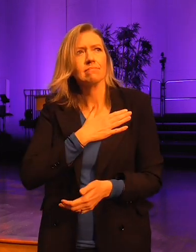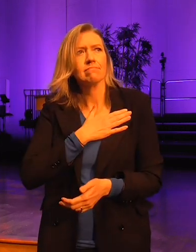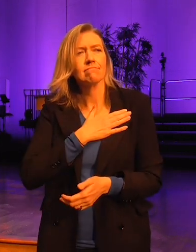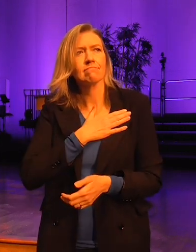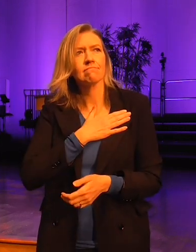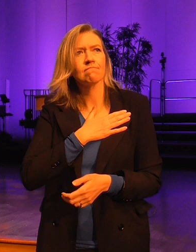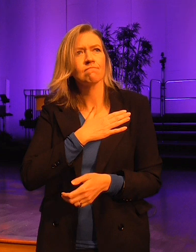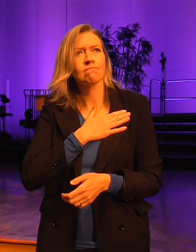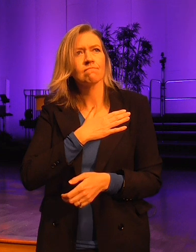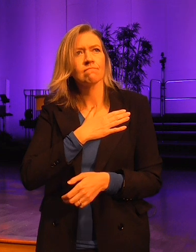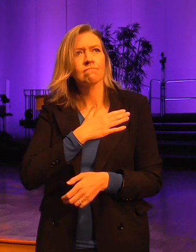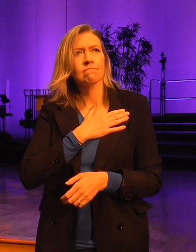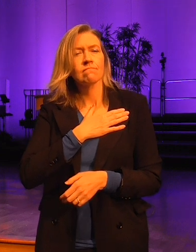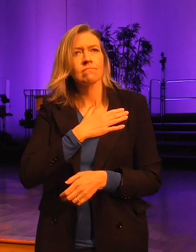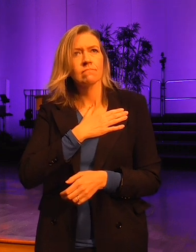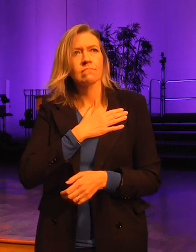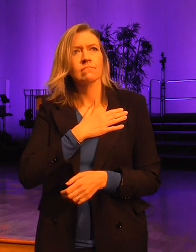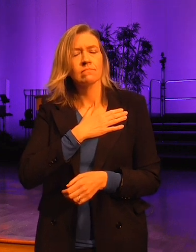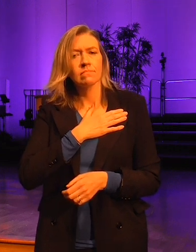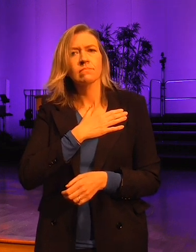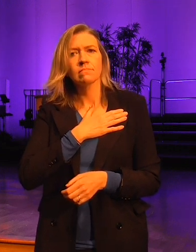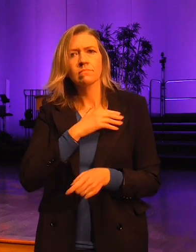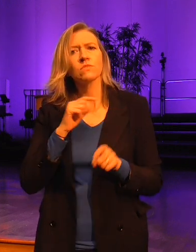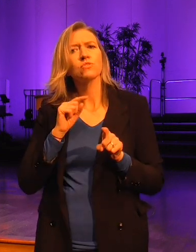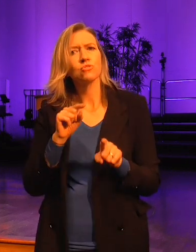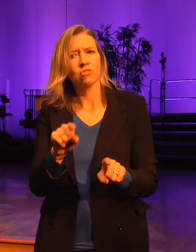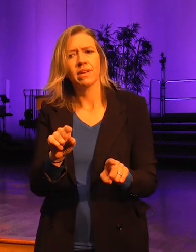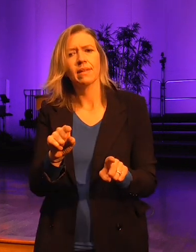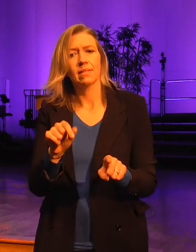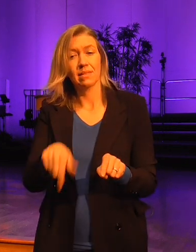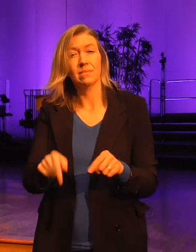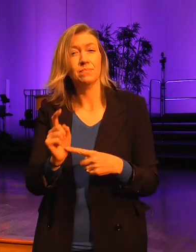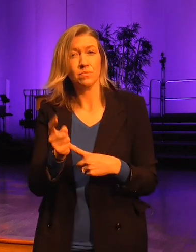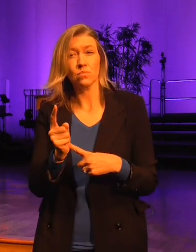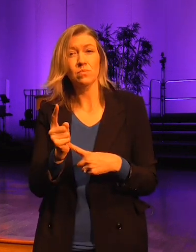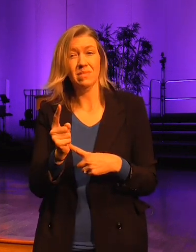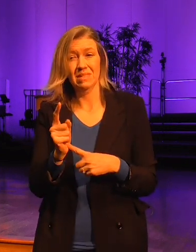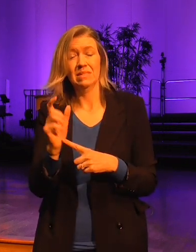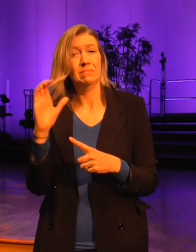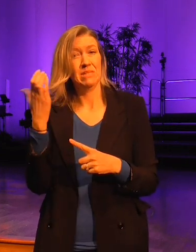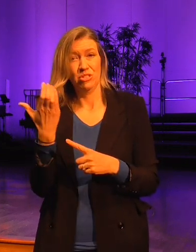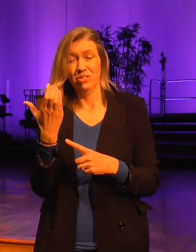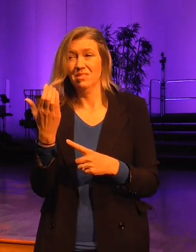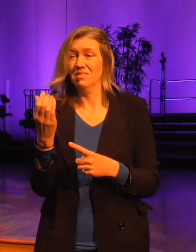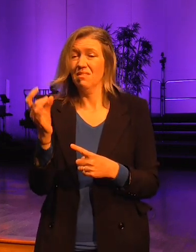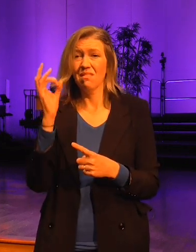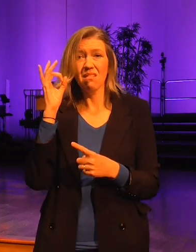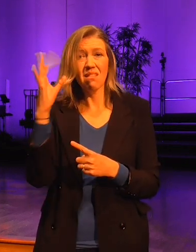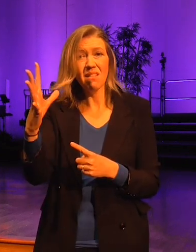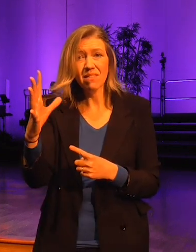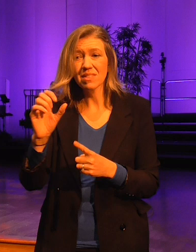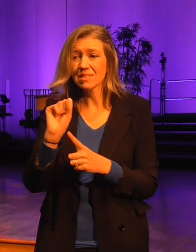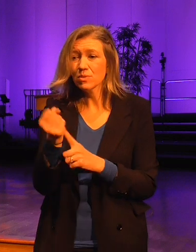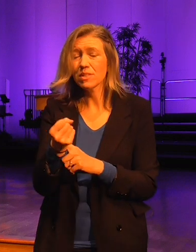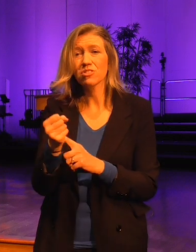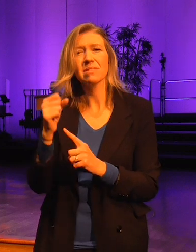what appears like horrific situations in California with the fires I know God is